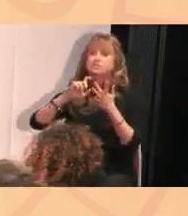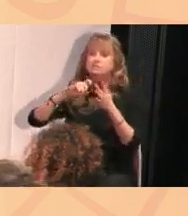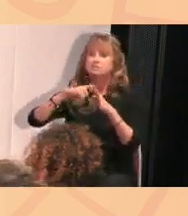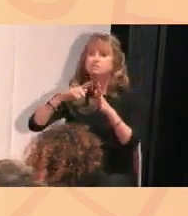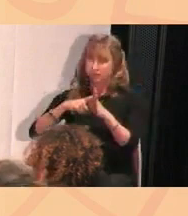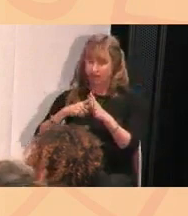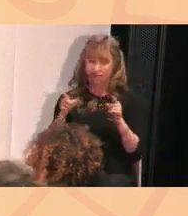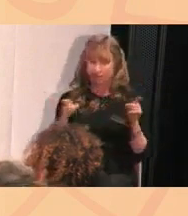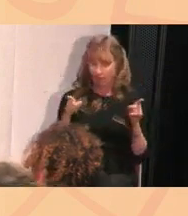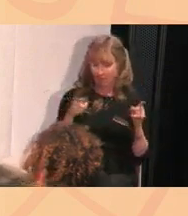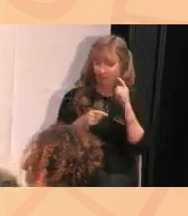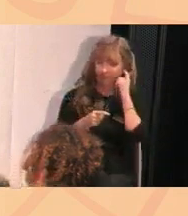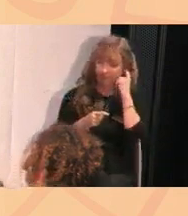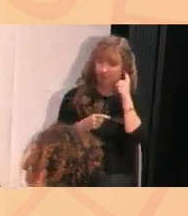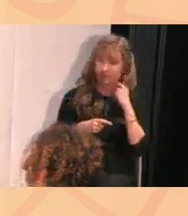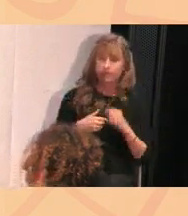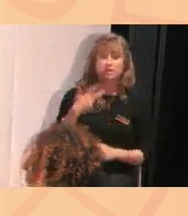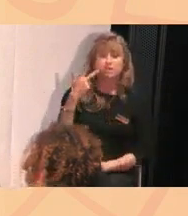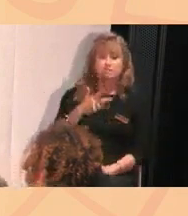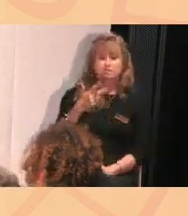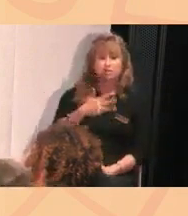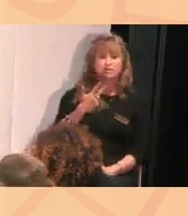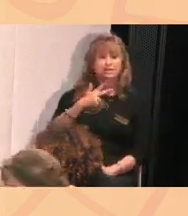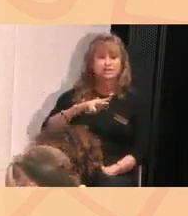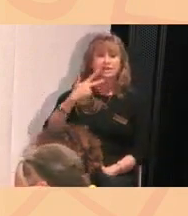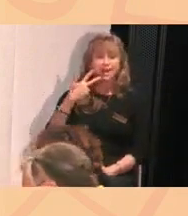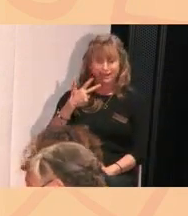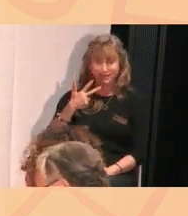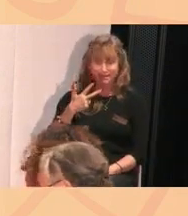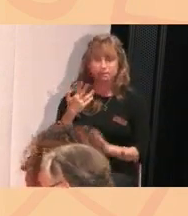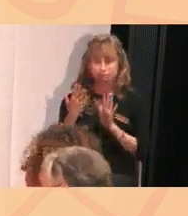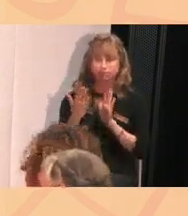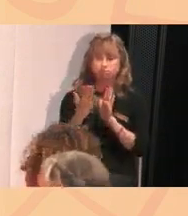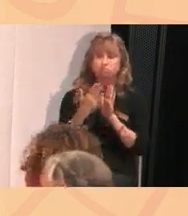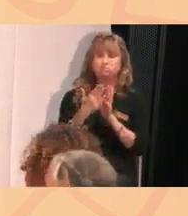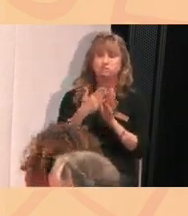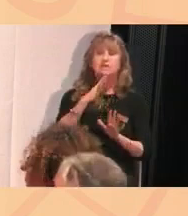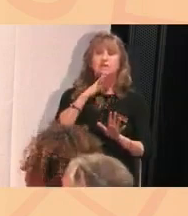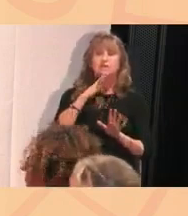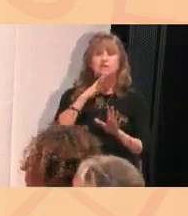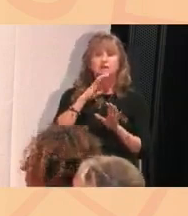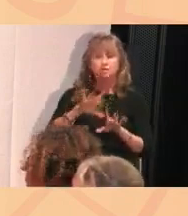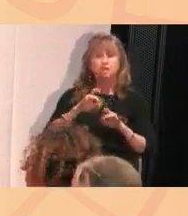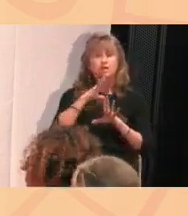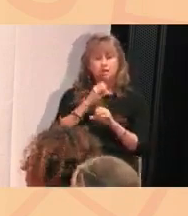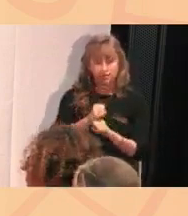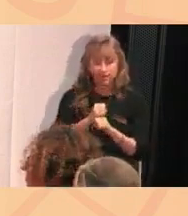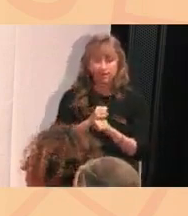The exhibition was put together, as I was told, both by Gary Foley and Chicka Dixon.